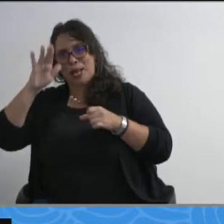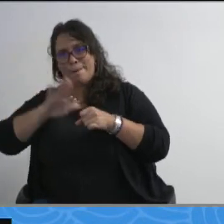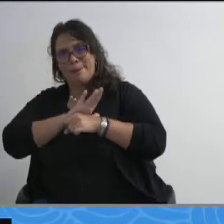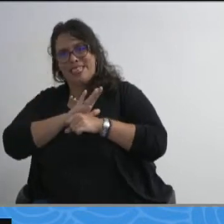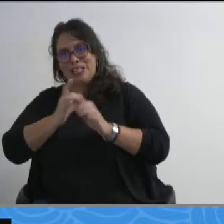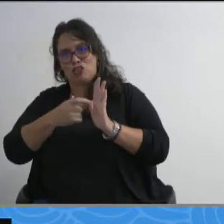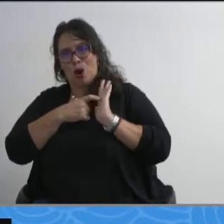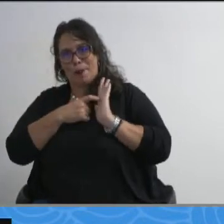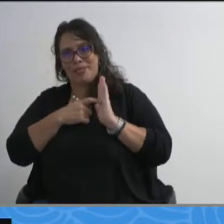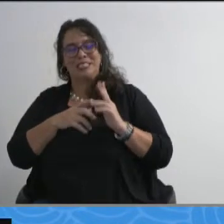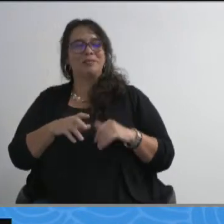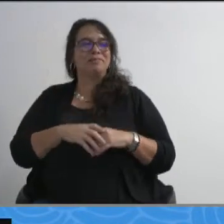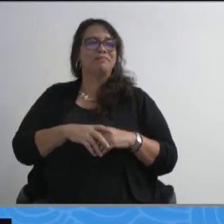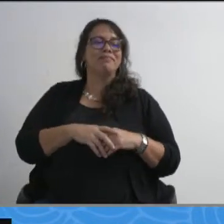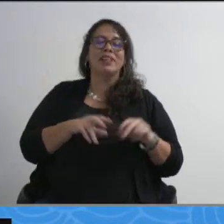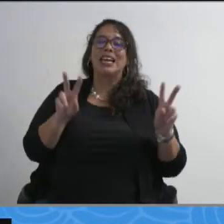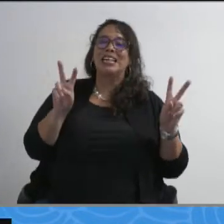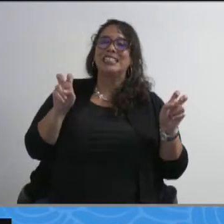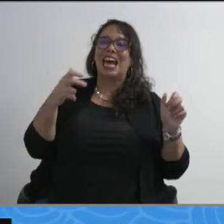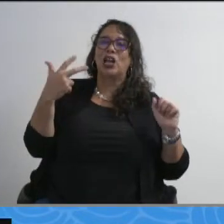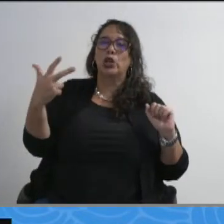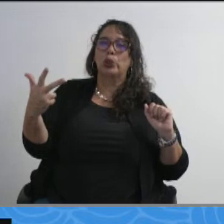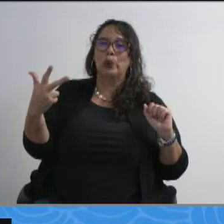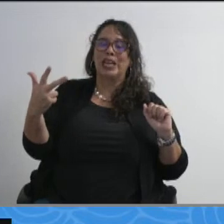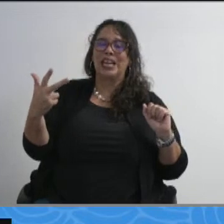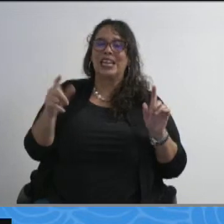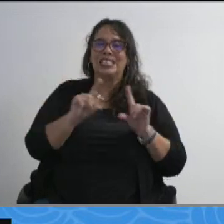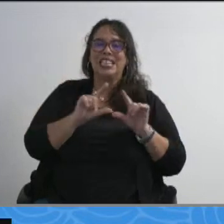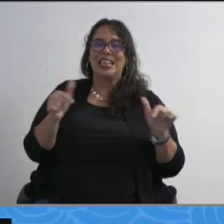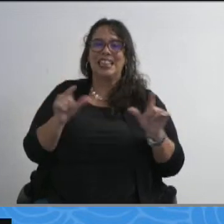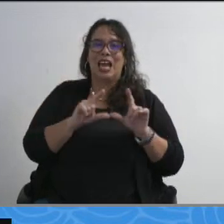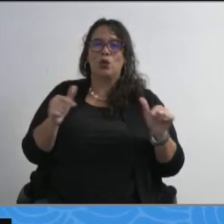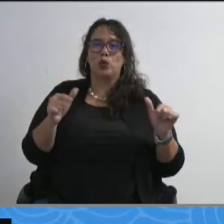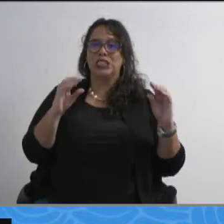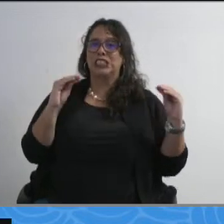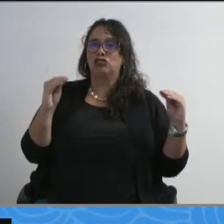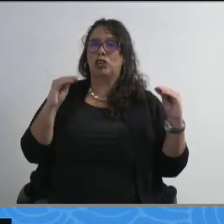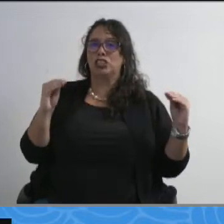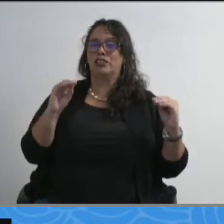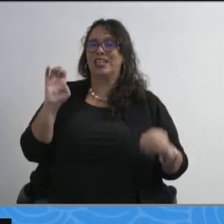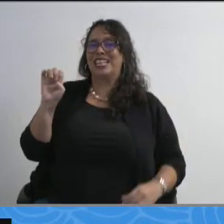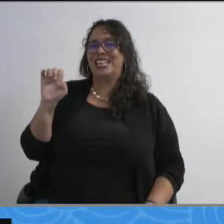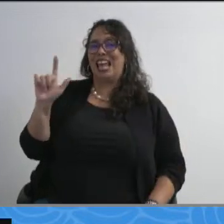Title III is language instruction for ELS and immigrant students.